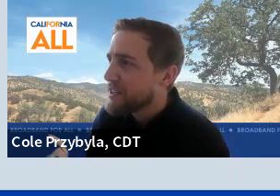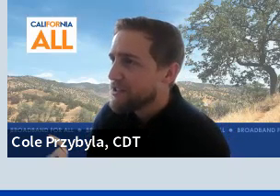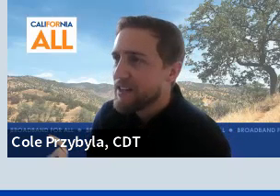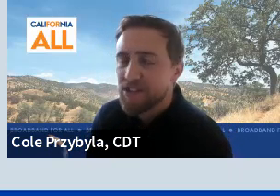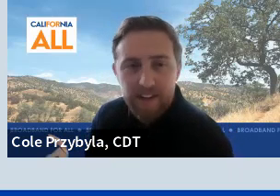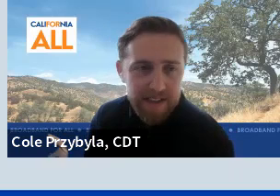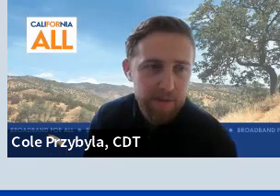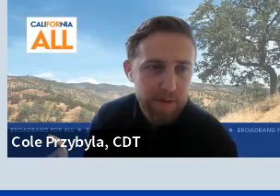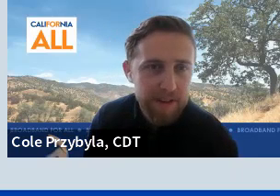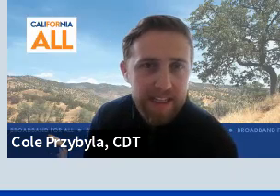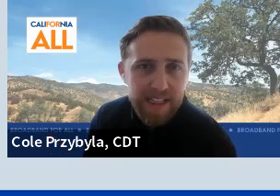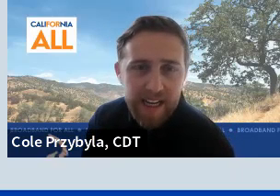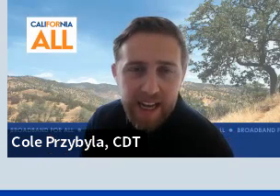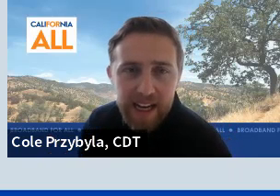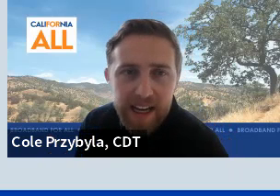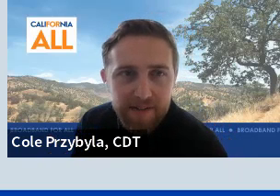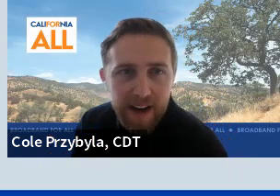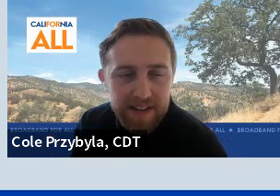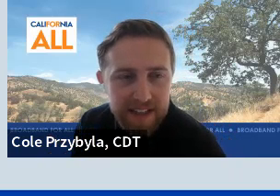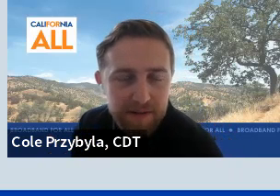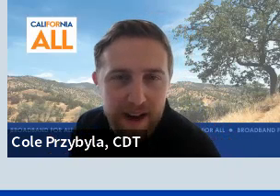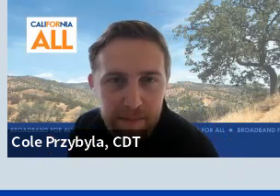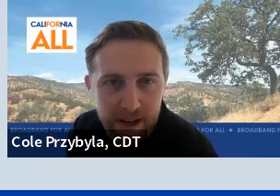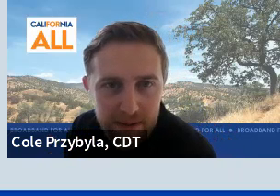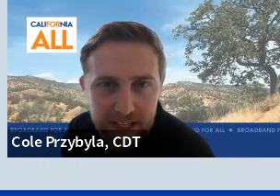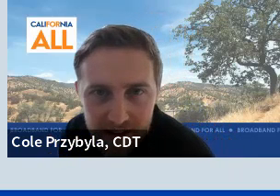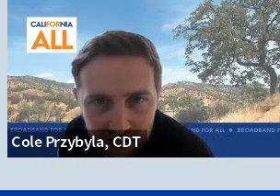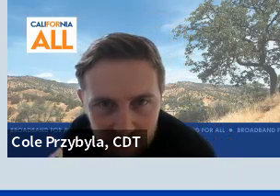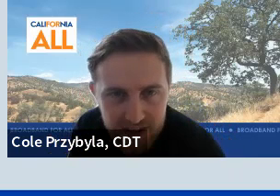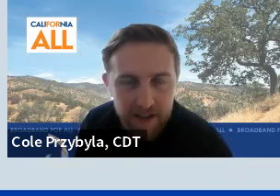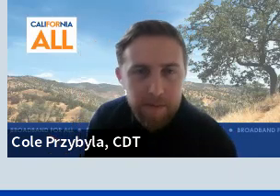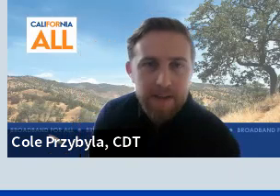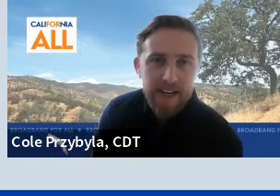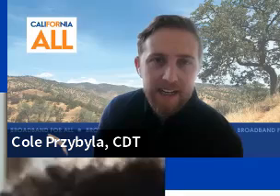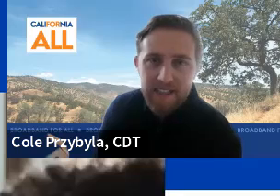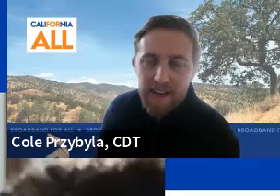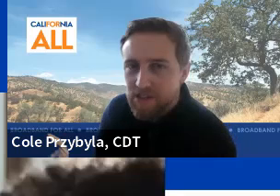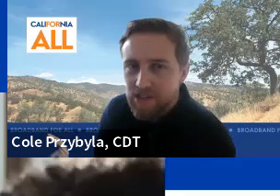conversation, and sharing some more with the NTIA. Finally to wrap up here are some next steps, and